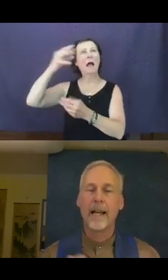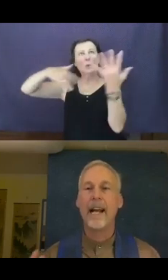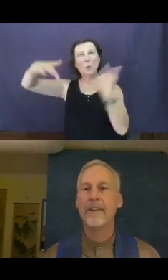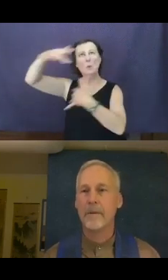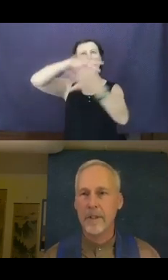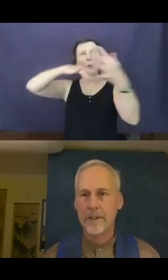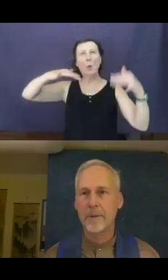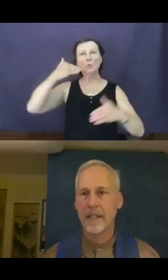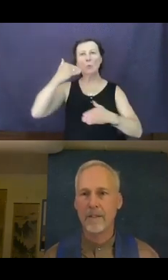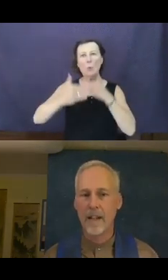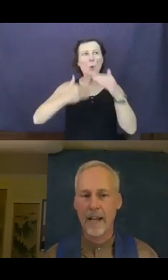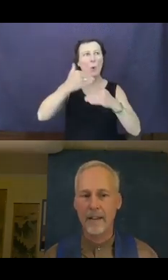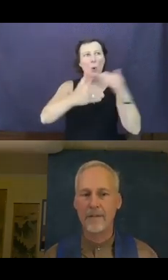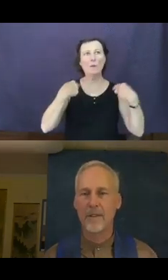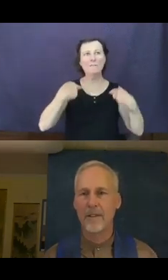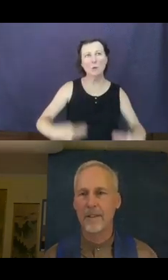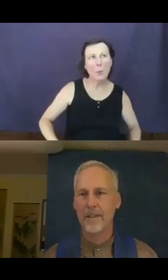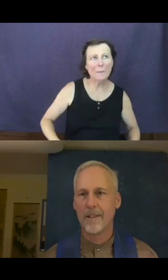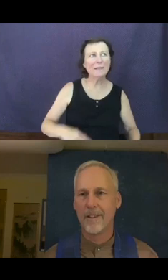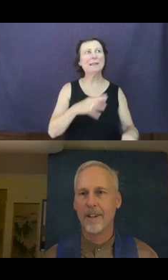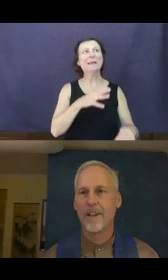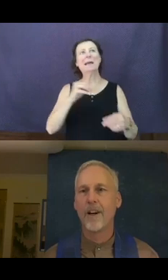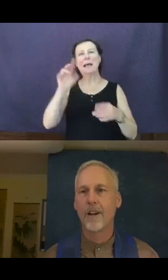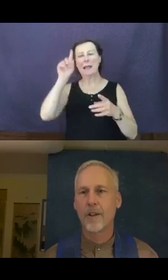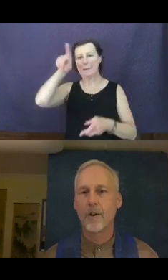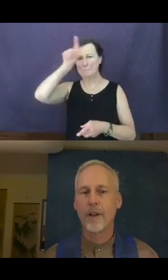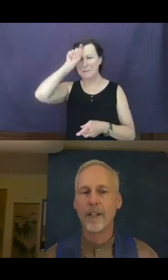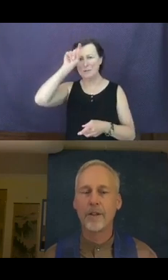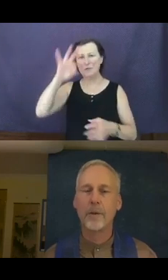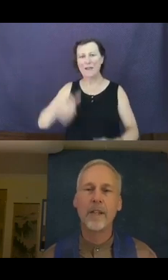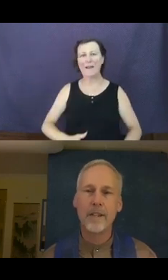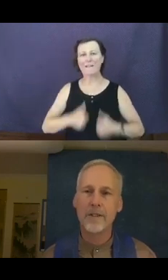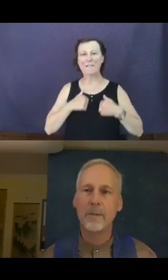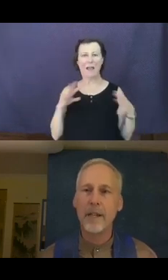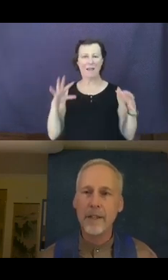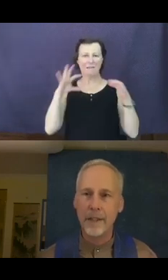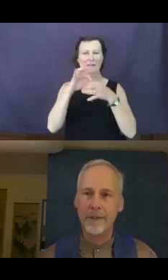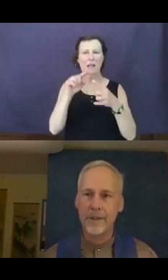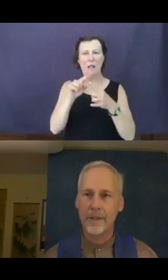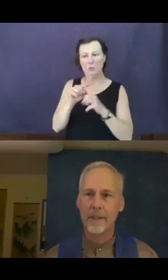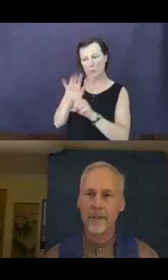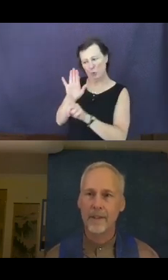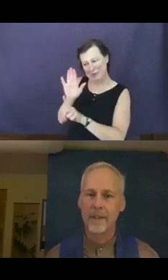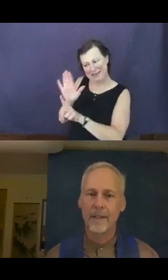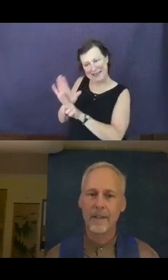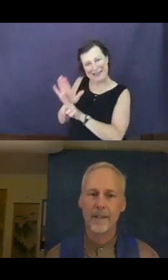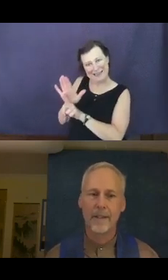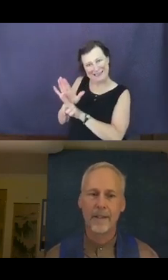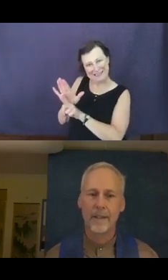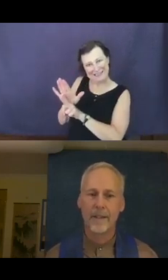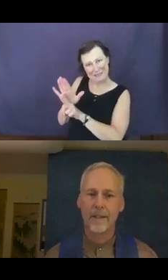and the mystery of life according to his opinions!